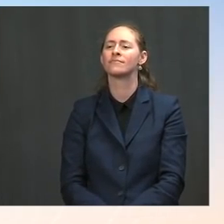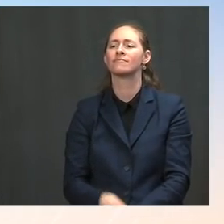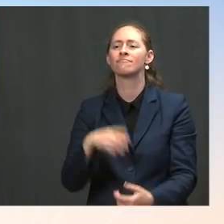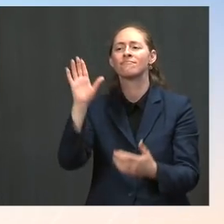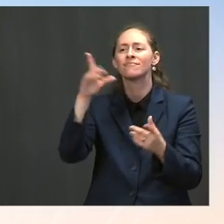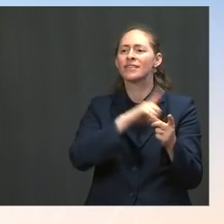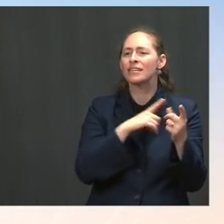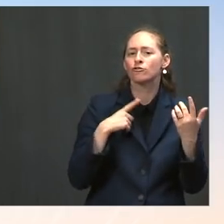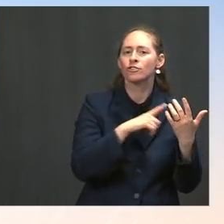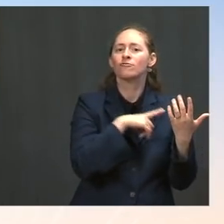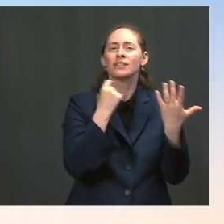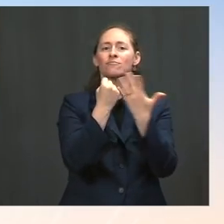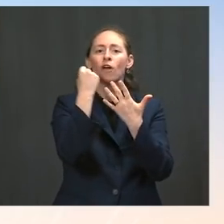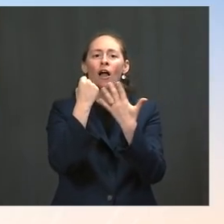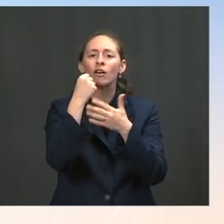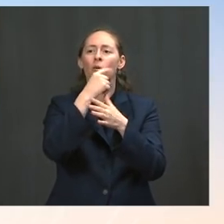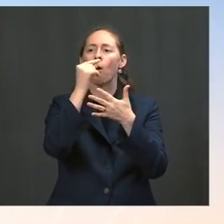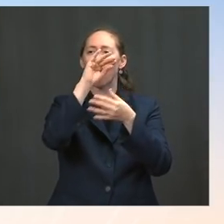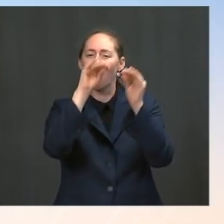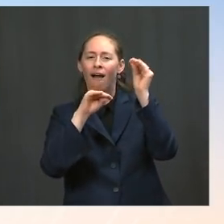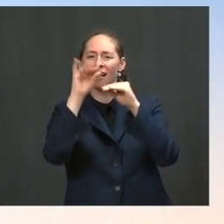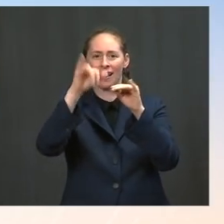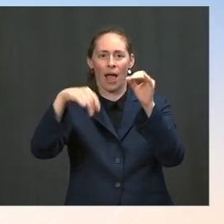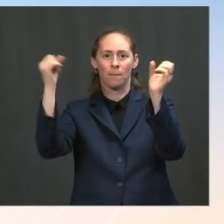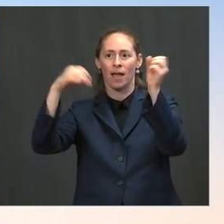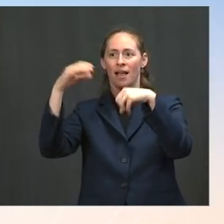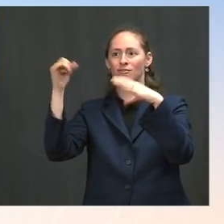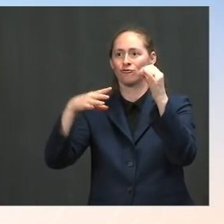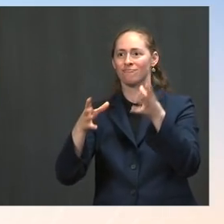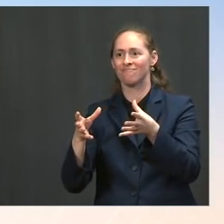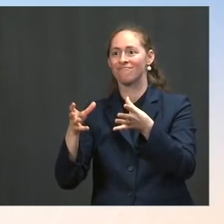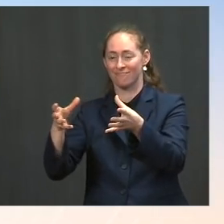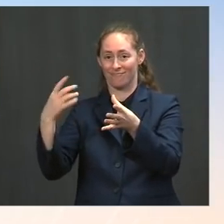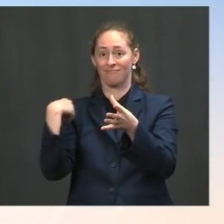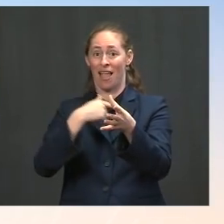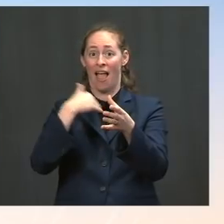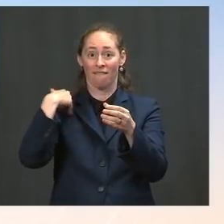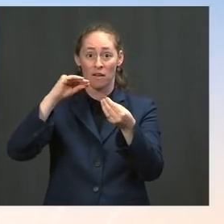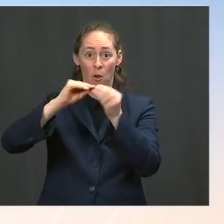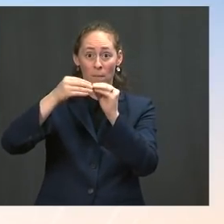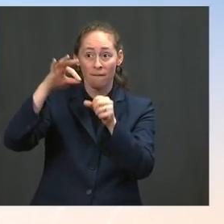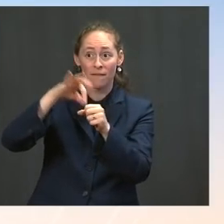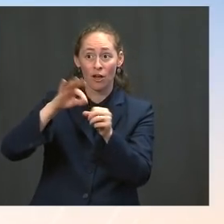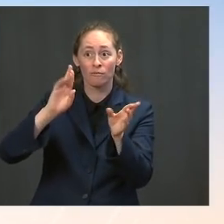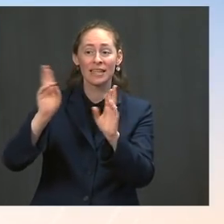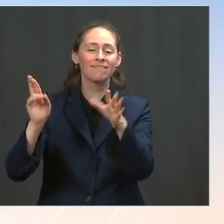And we don't know that we have the votes until we have the votes. But we're appreciative of his efforts. We're appreciative of his leadership.